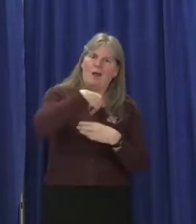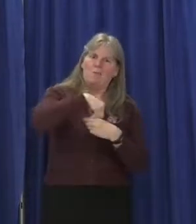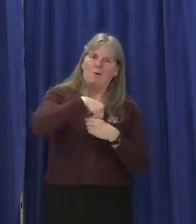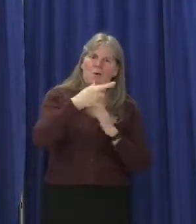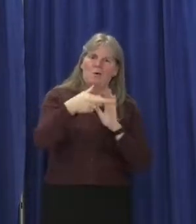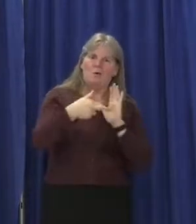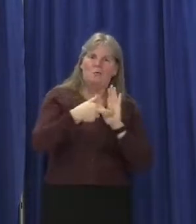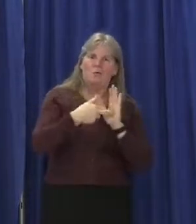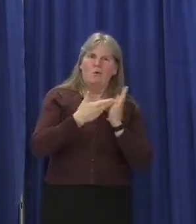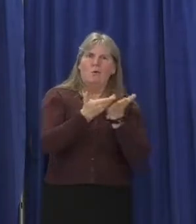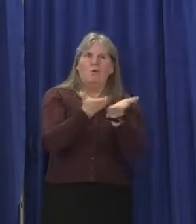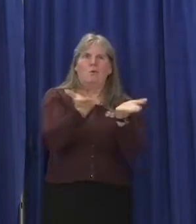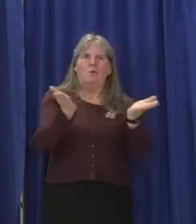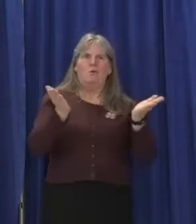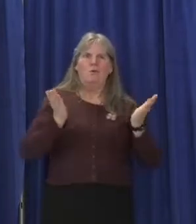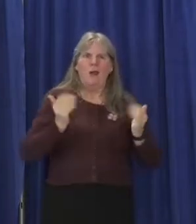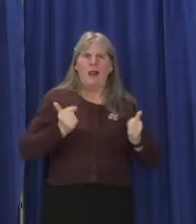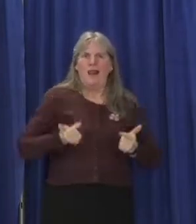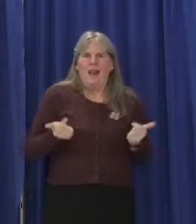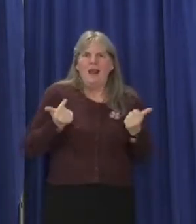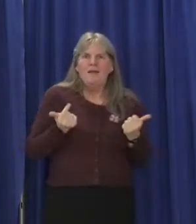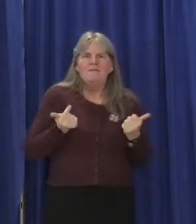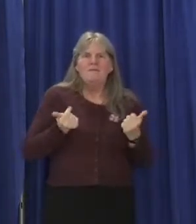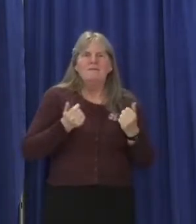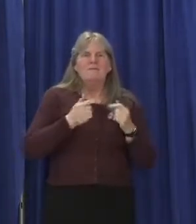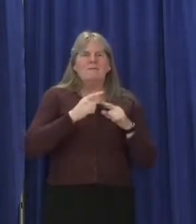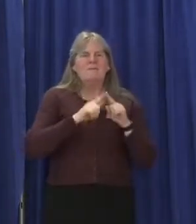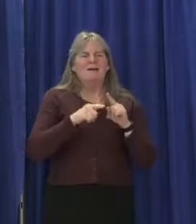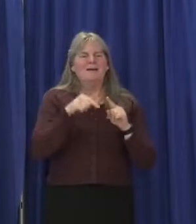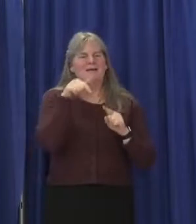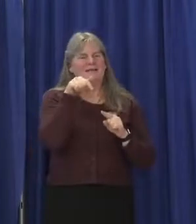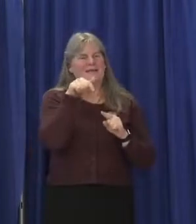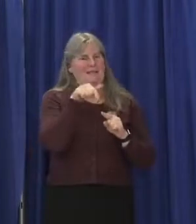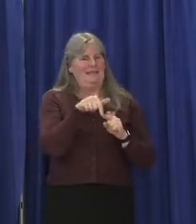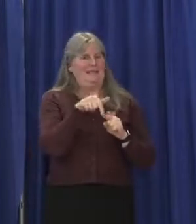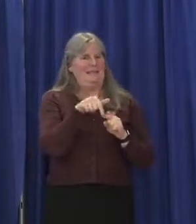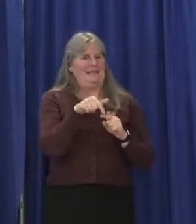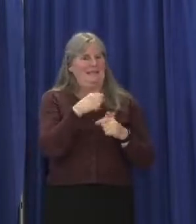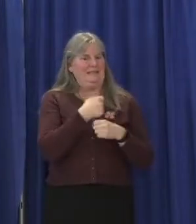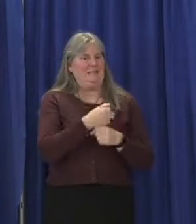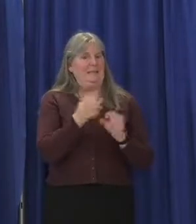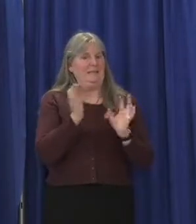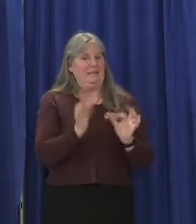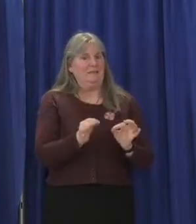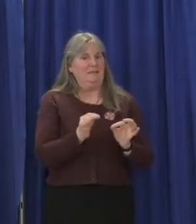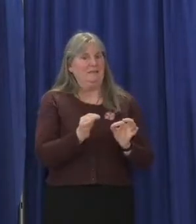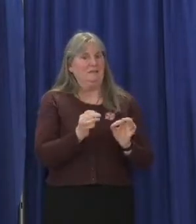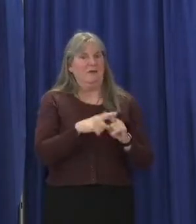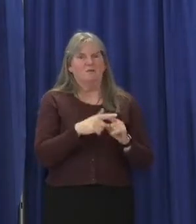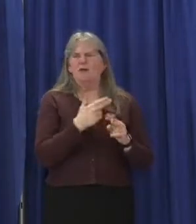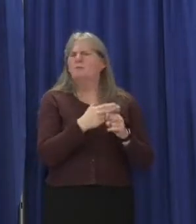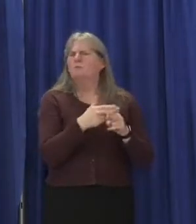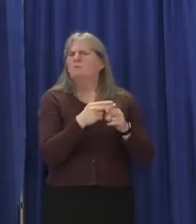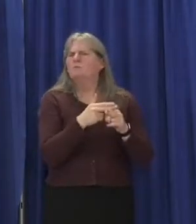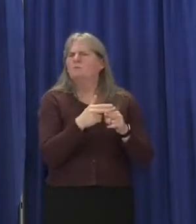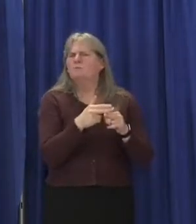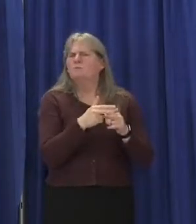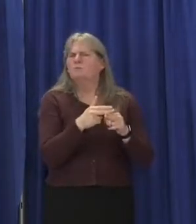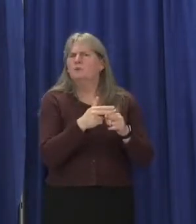our society. And this is why following this data and making this as short-lived as possible is important.